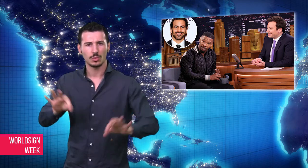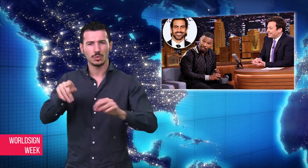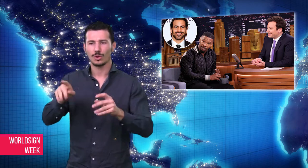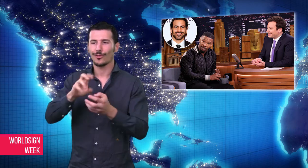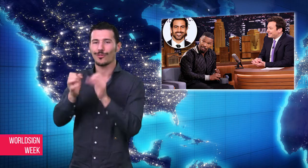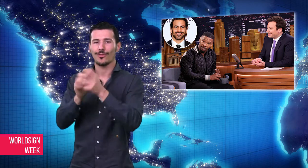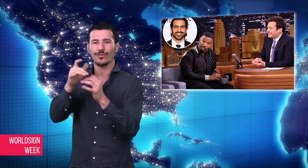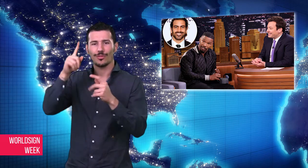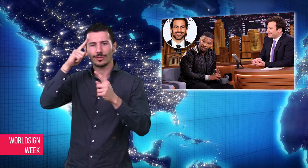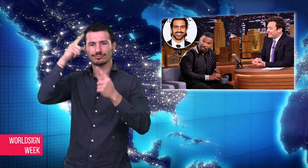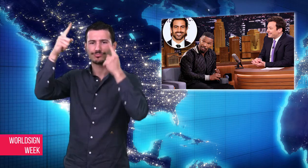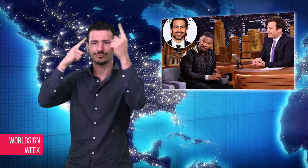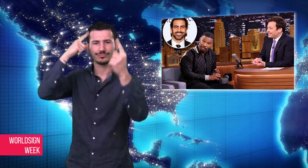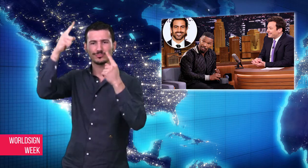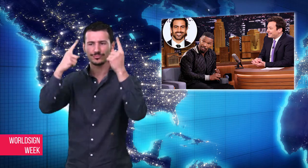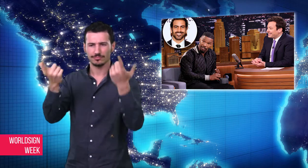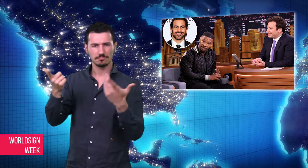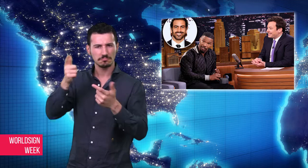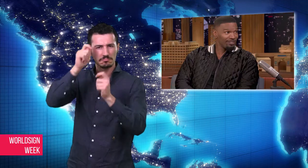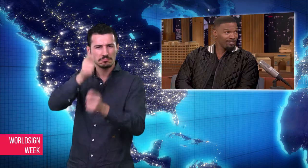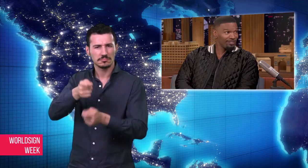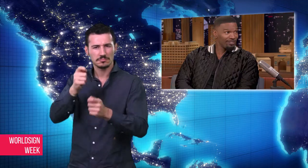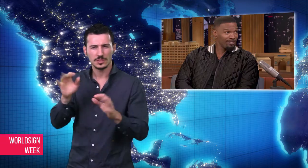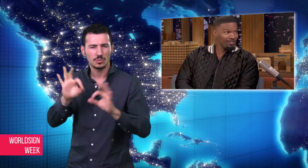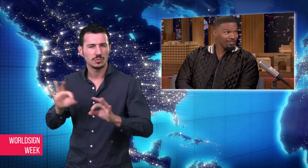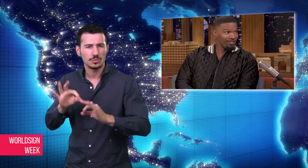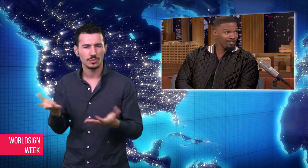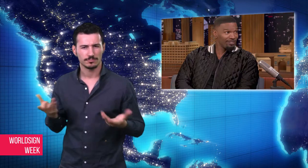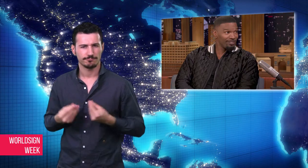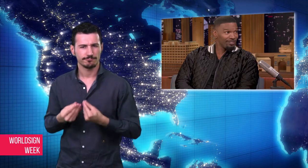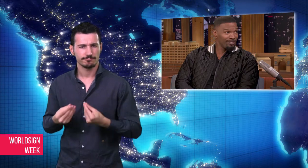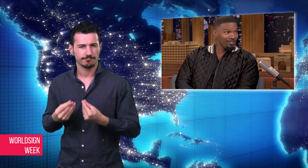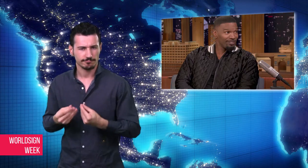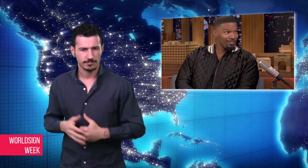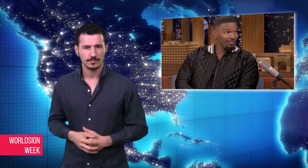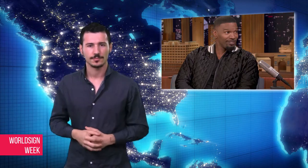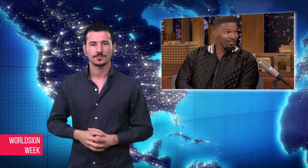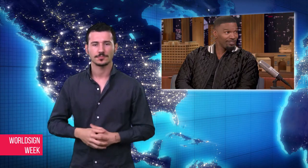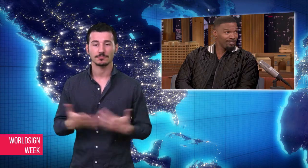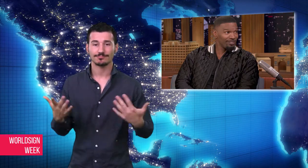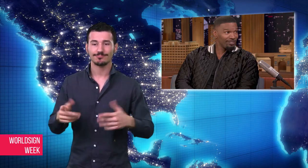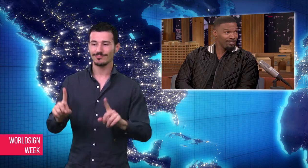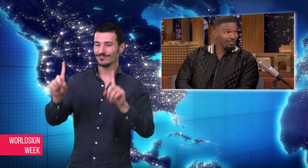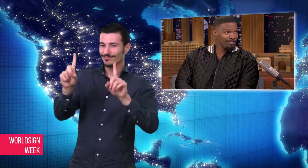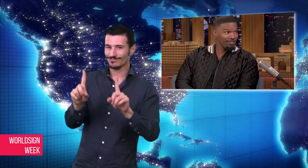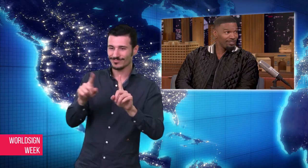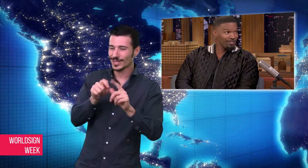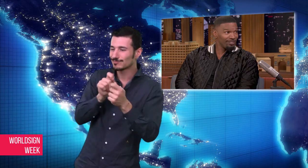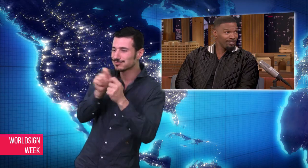disrespectful to make up sign language.